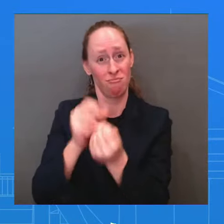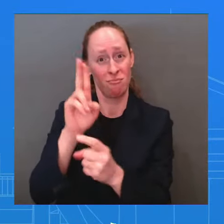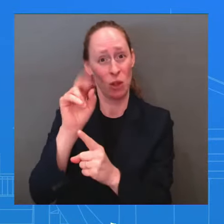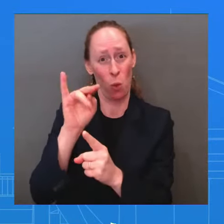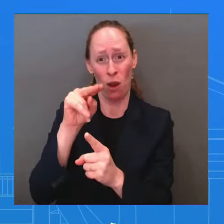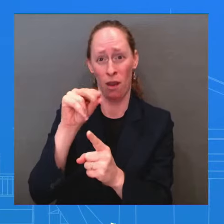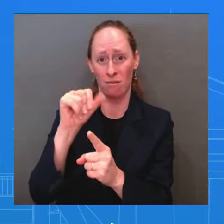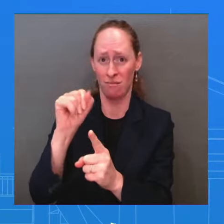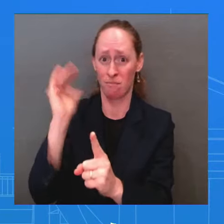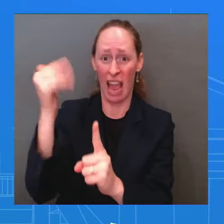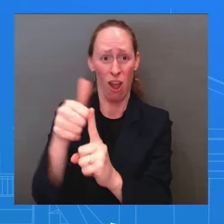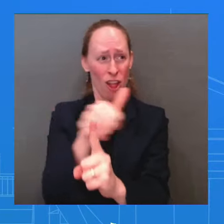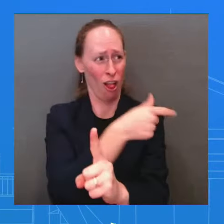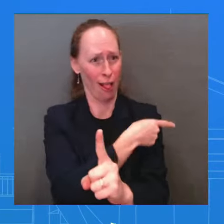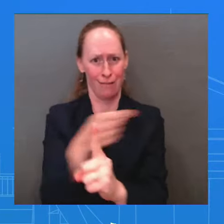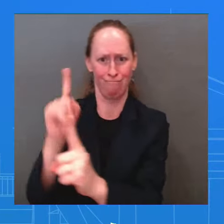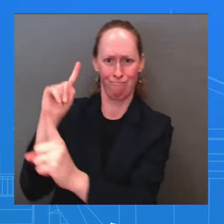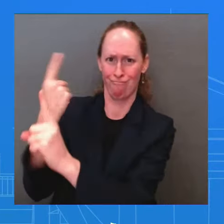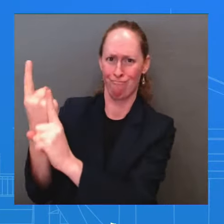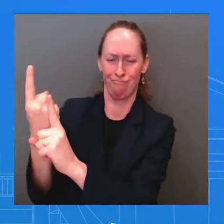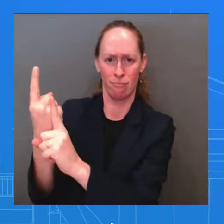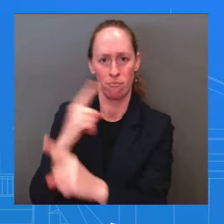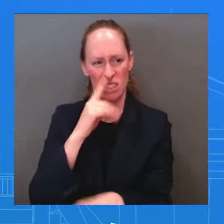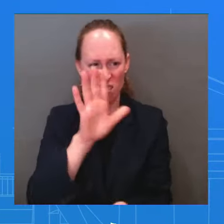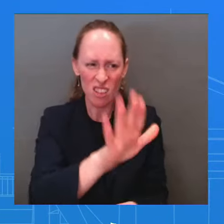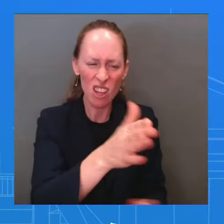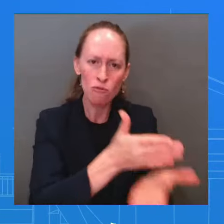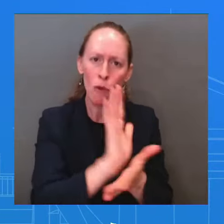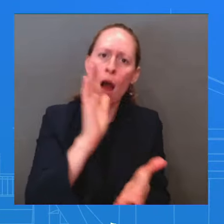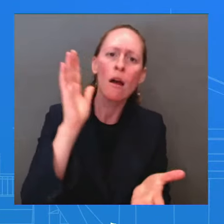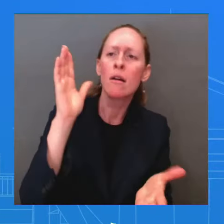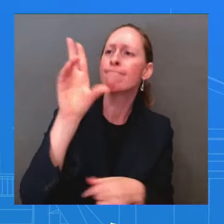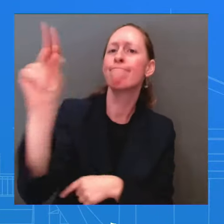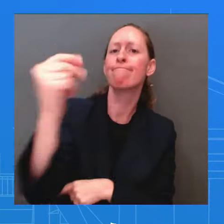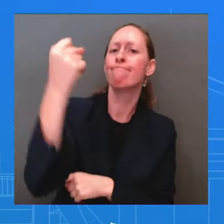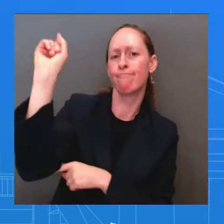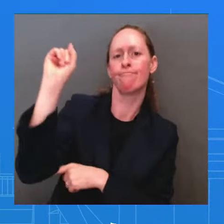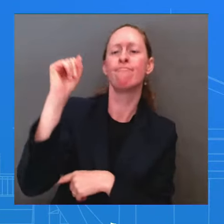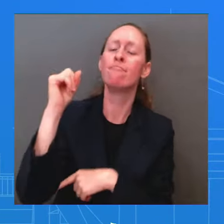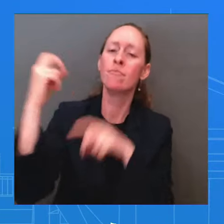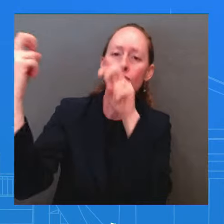He does. He respects their rights to collective bargaining. We believe it is something that is important